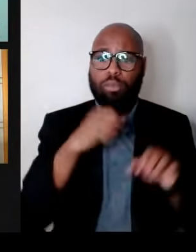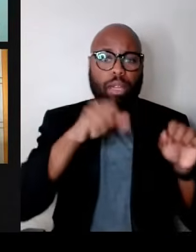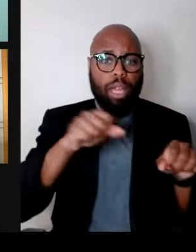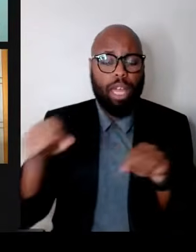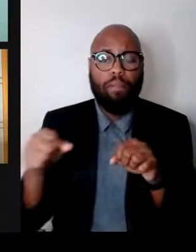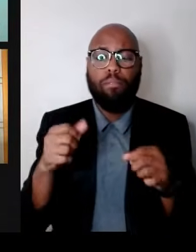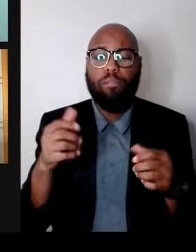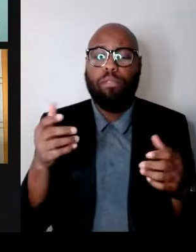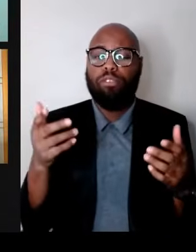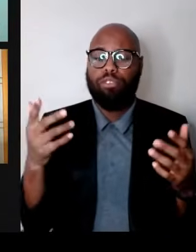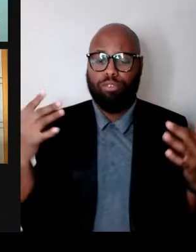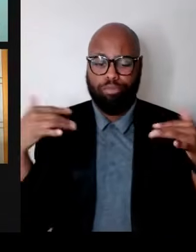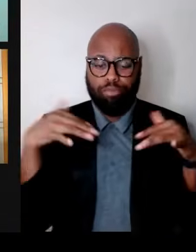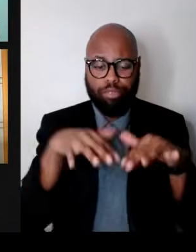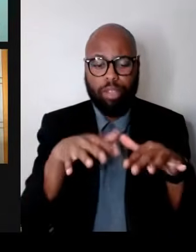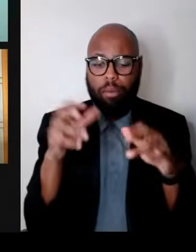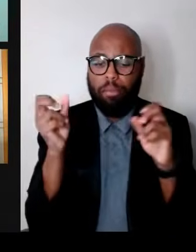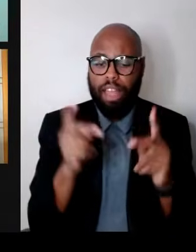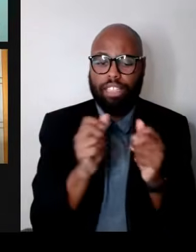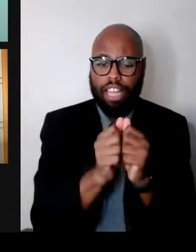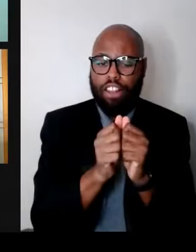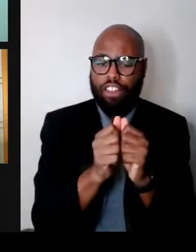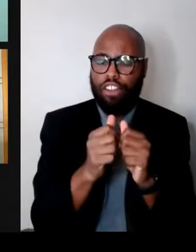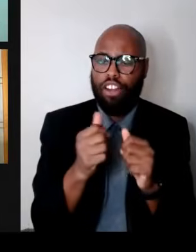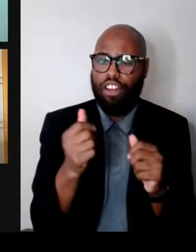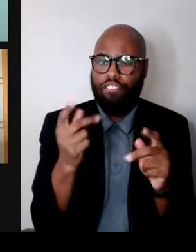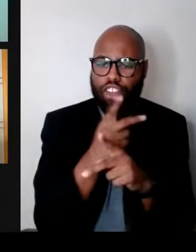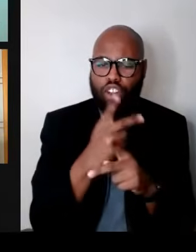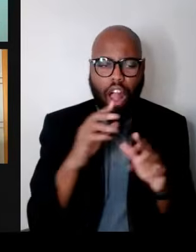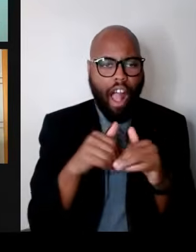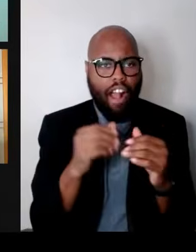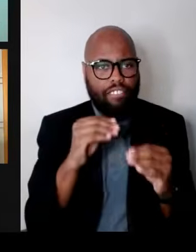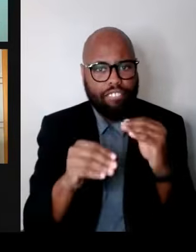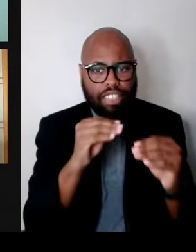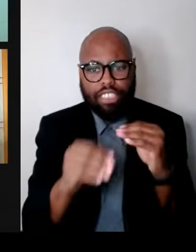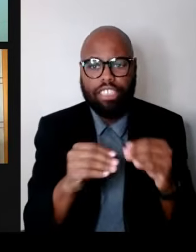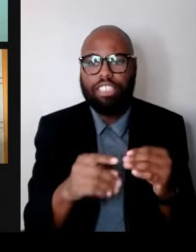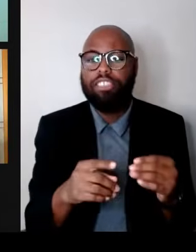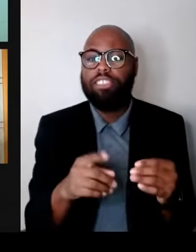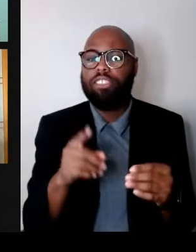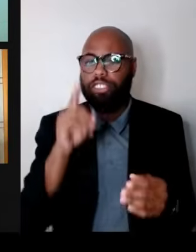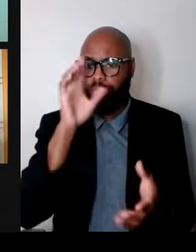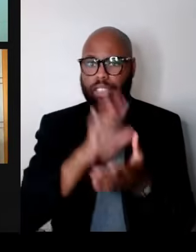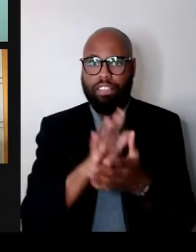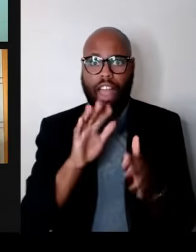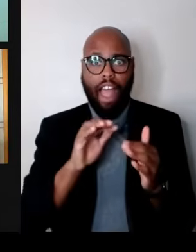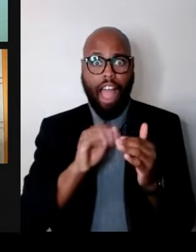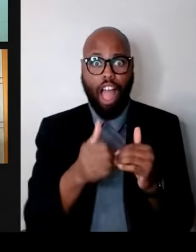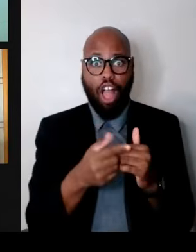How do we fix this? I believe that when you messed up and how you react to that, it speaks about who you are.